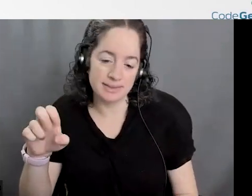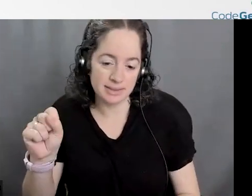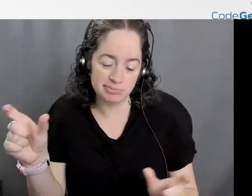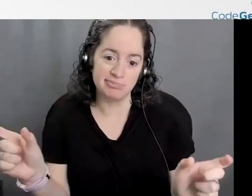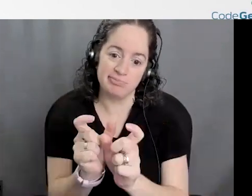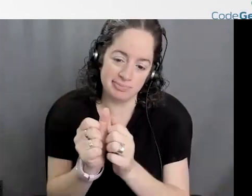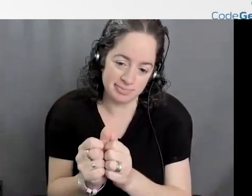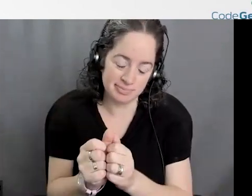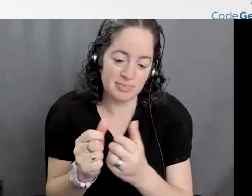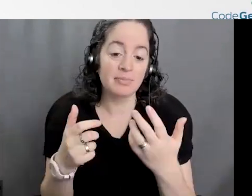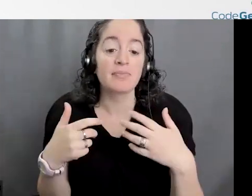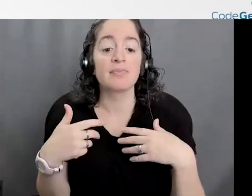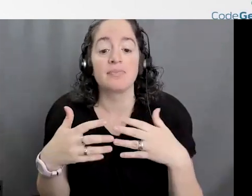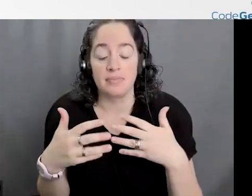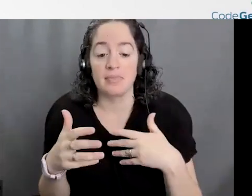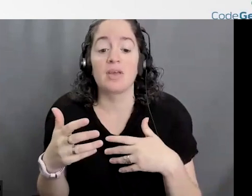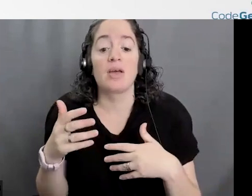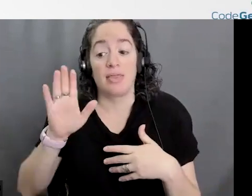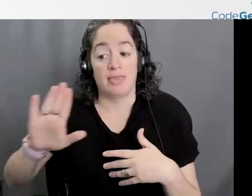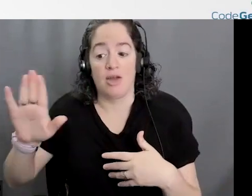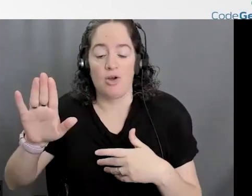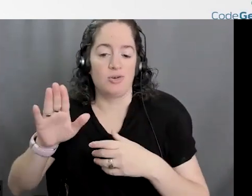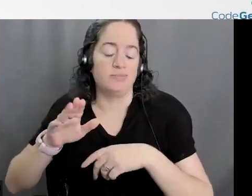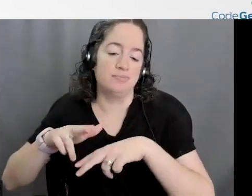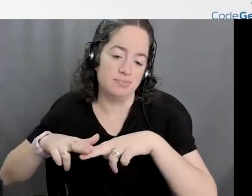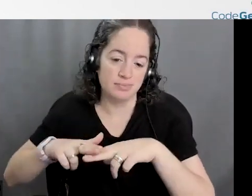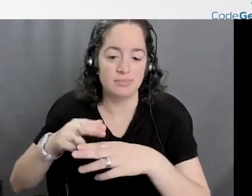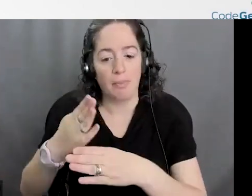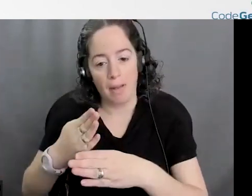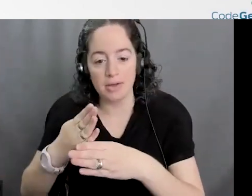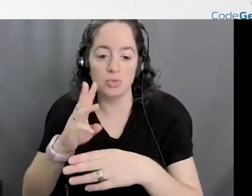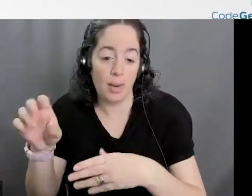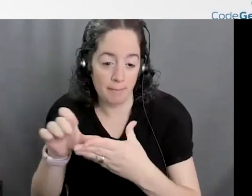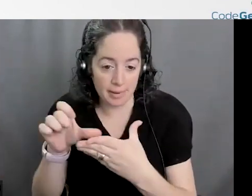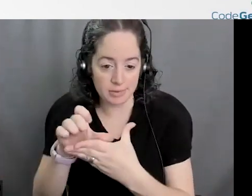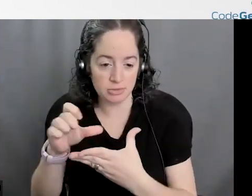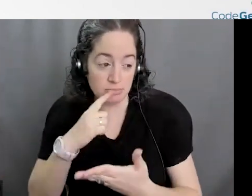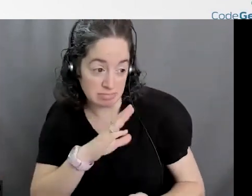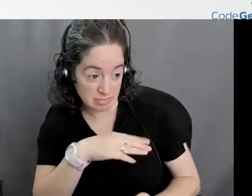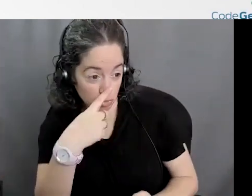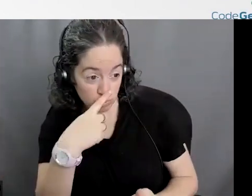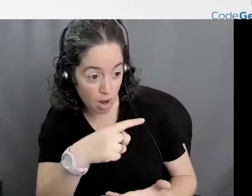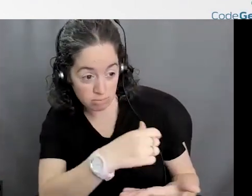AA, and using WordPress. That was the primary mission, and at CodeGeek,